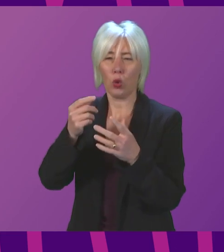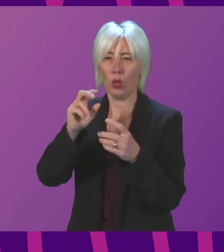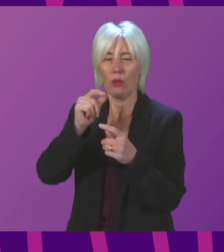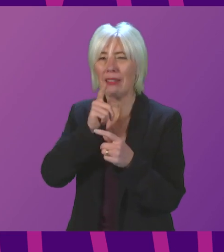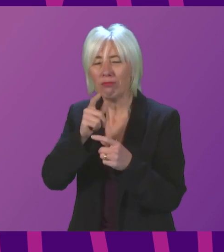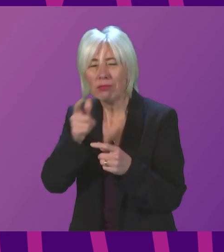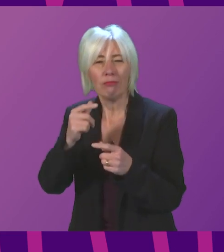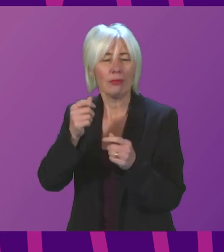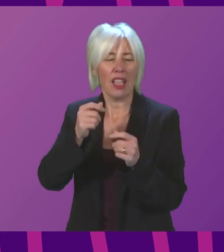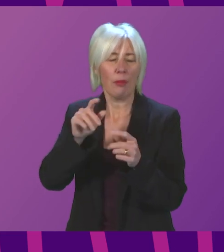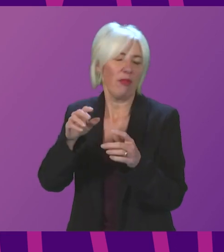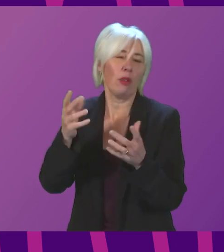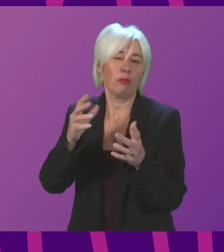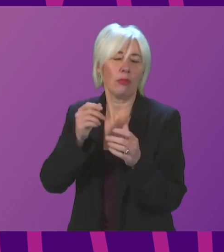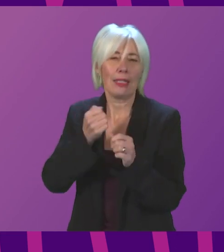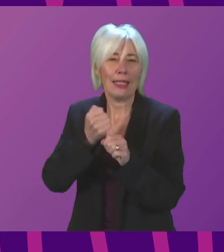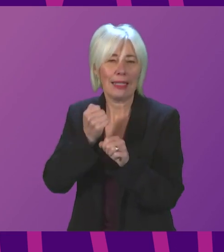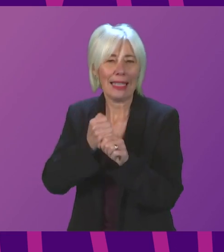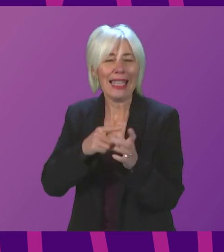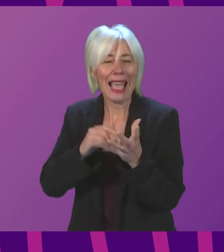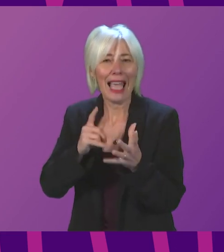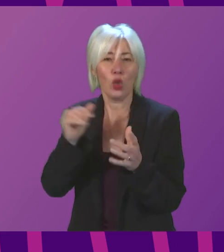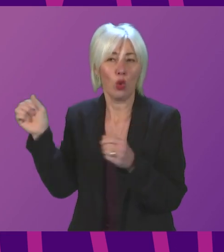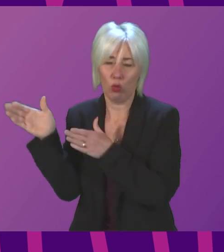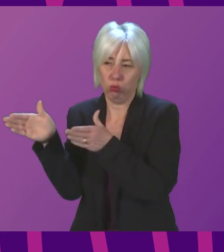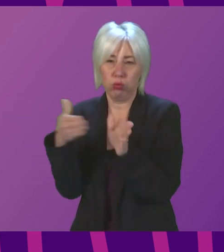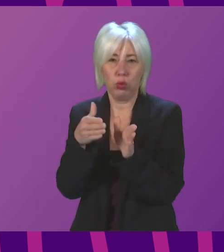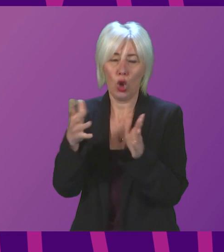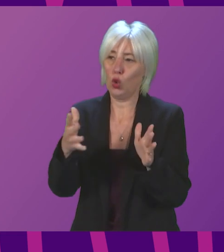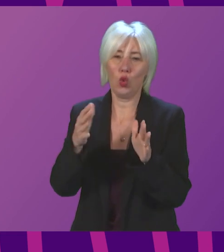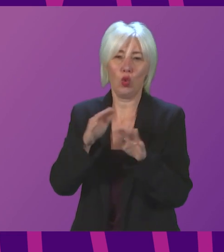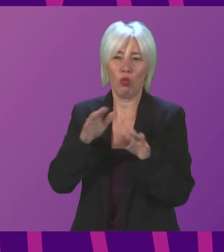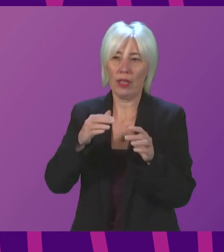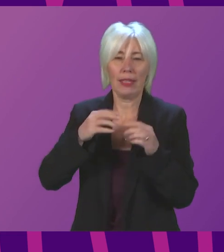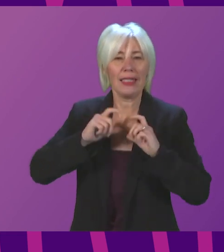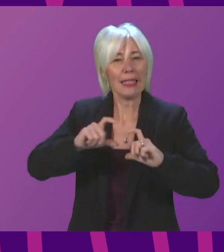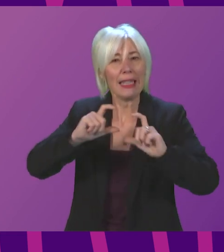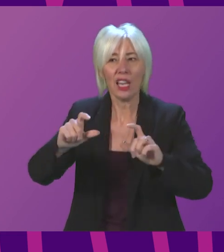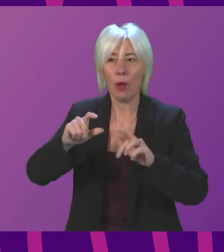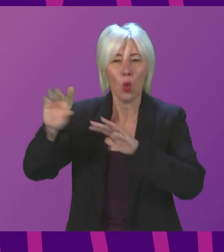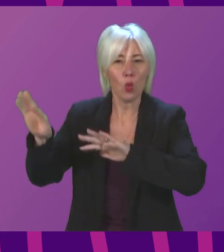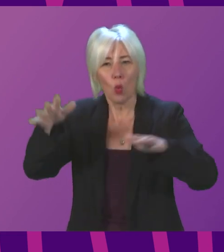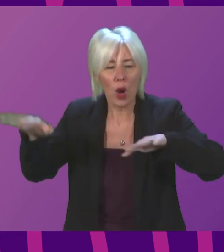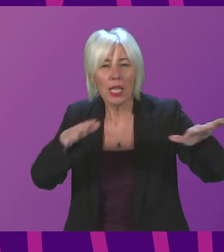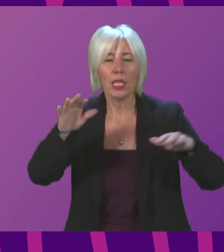sources of energy is a policy that we should all support. What is essential is that we